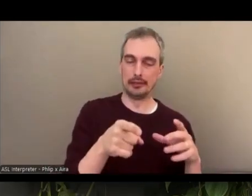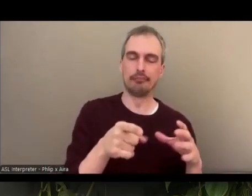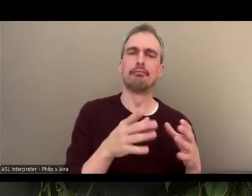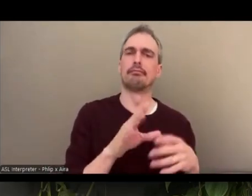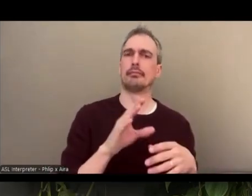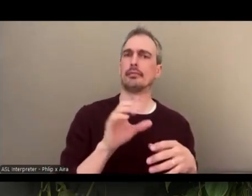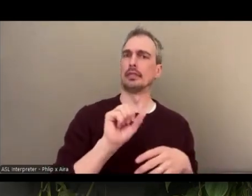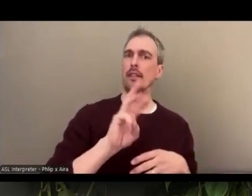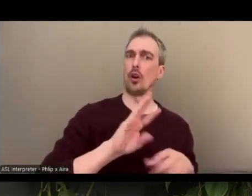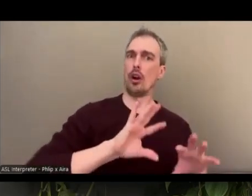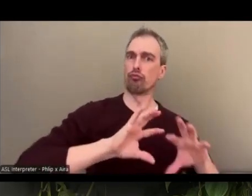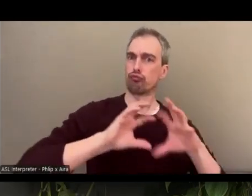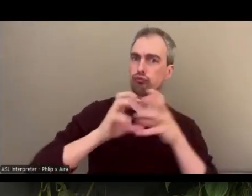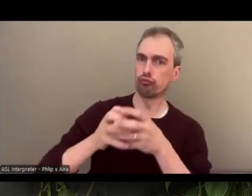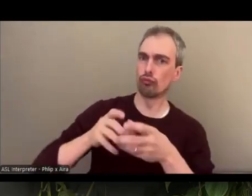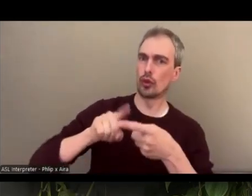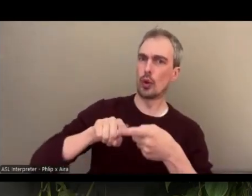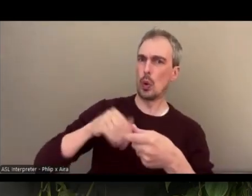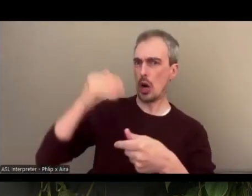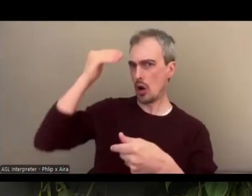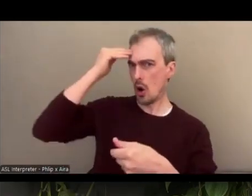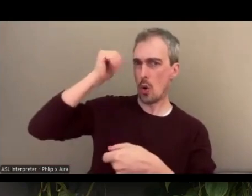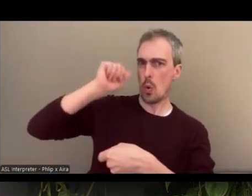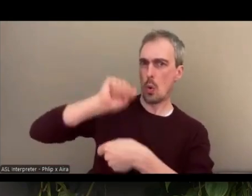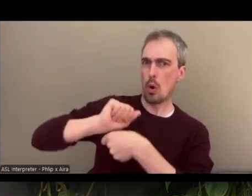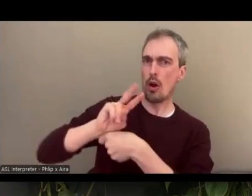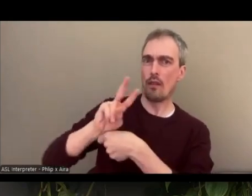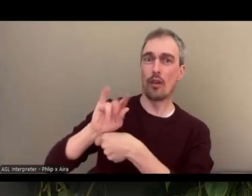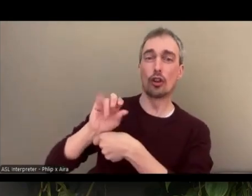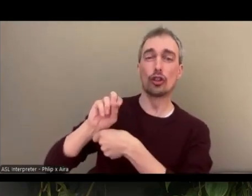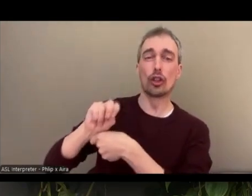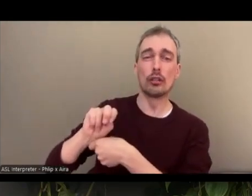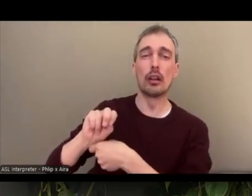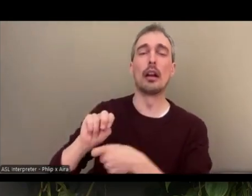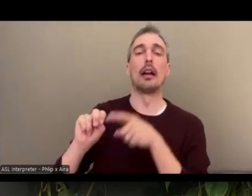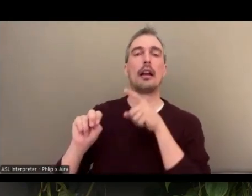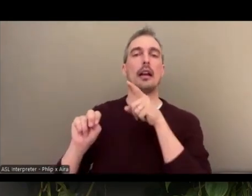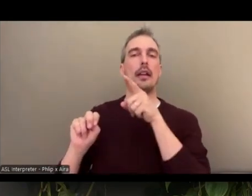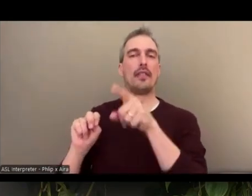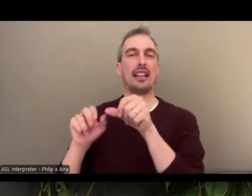And on the web, continuous deployment is what updates your servers to use the new version of the software.